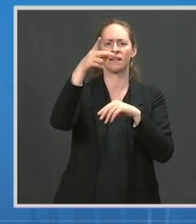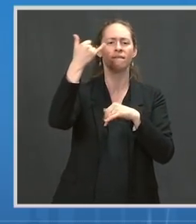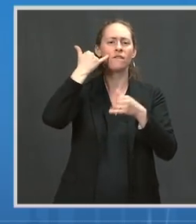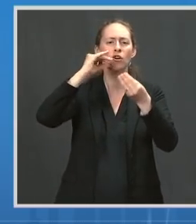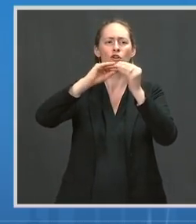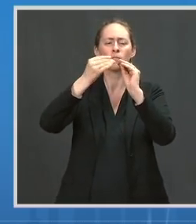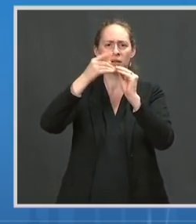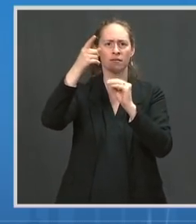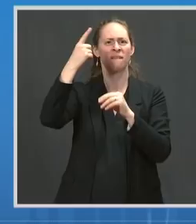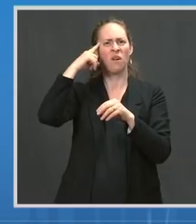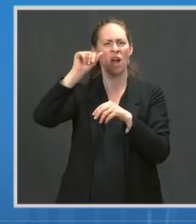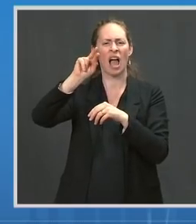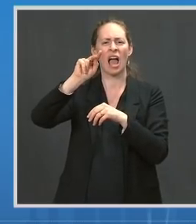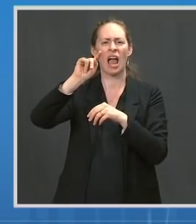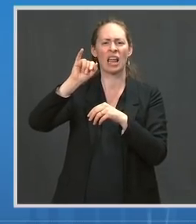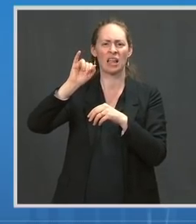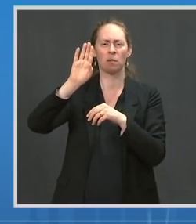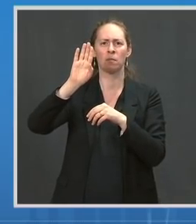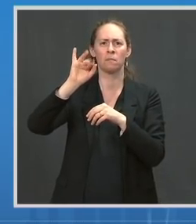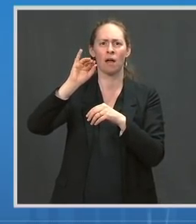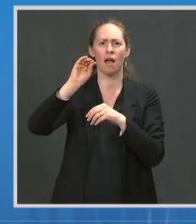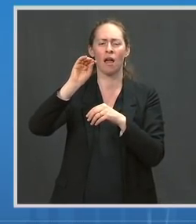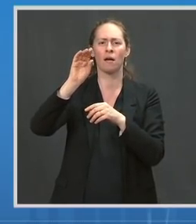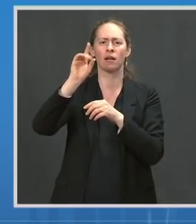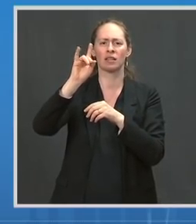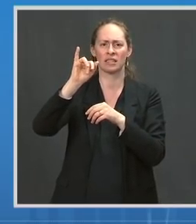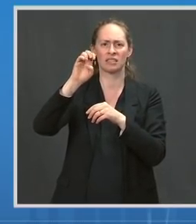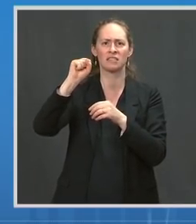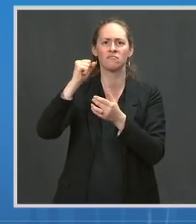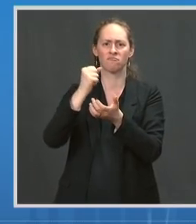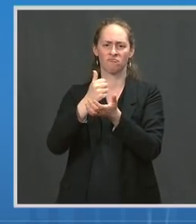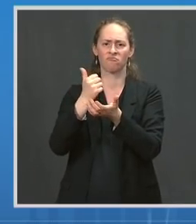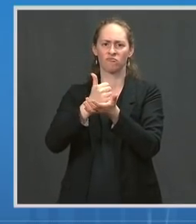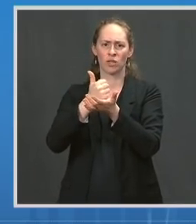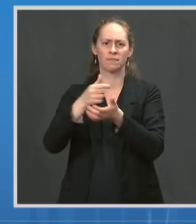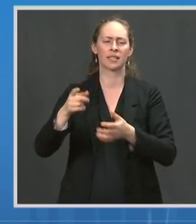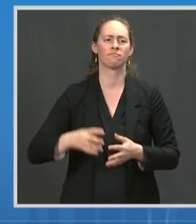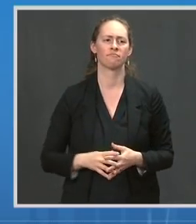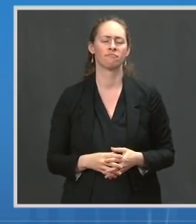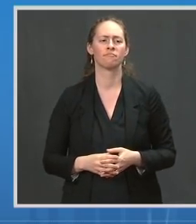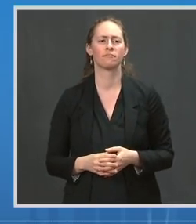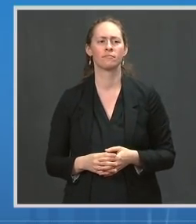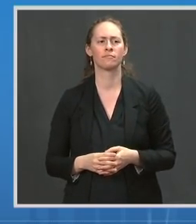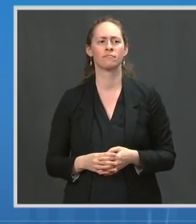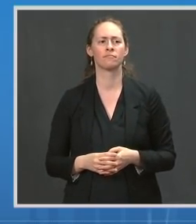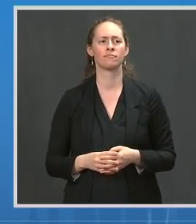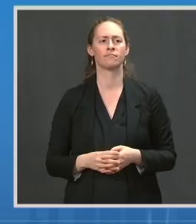at that telephone number and at that website. I'll stop there and hand it over to Dr. Murthy.